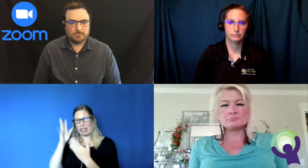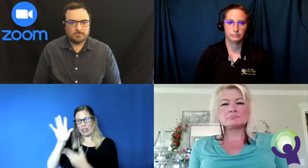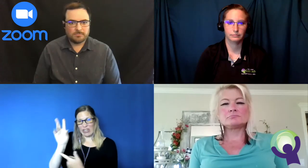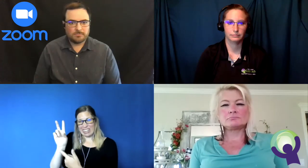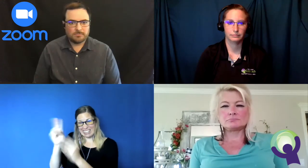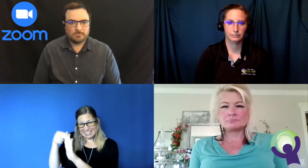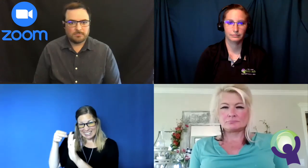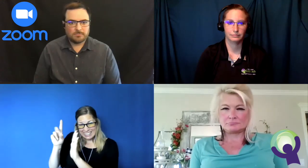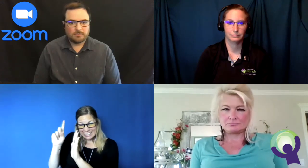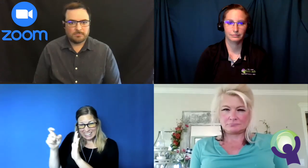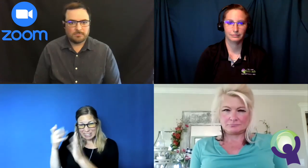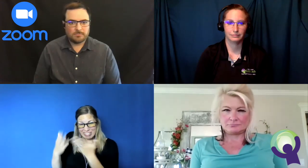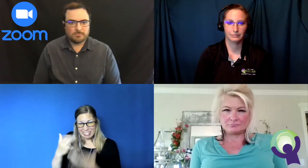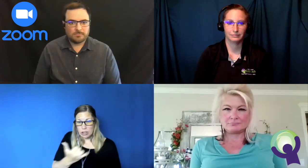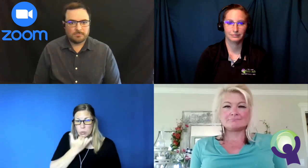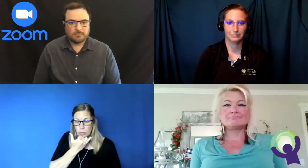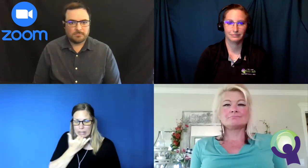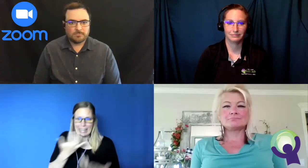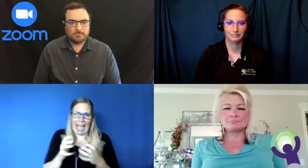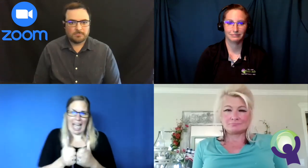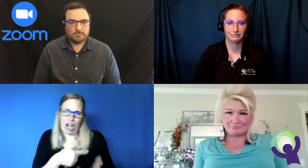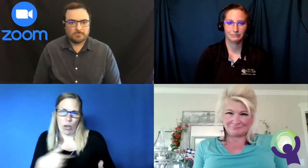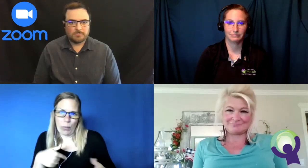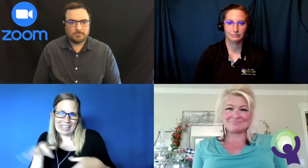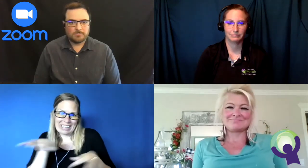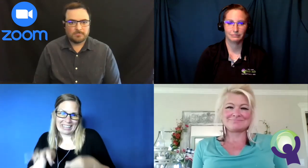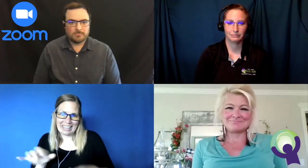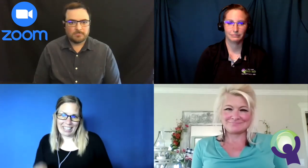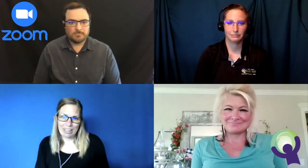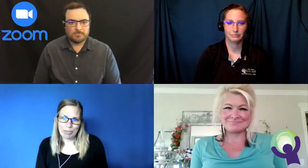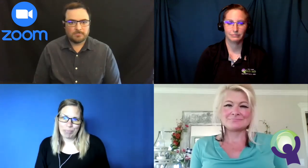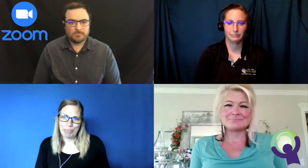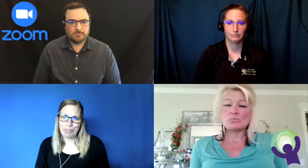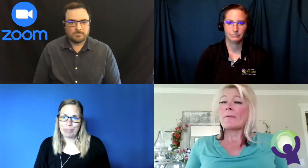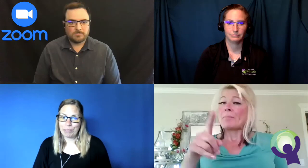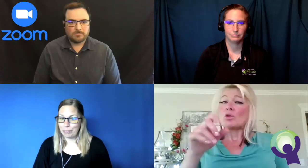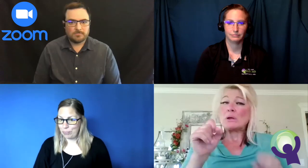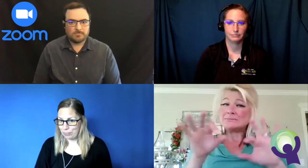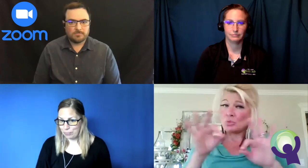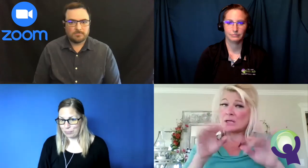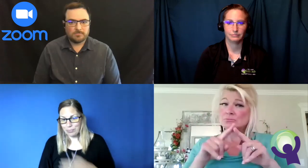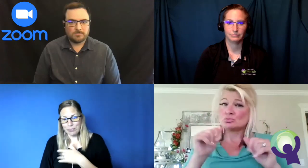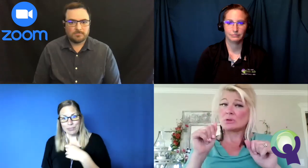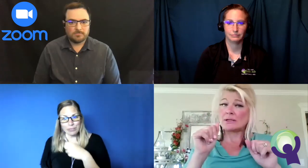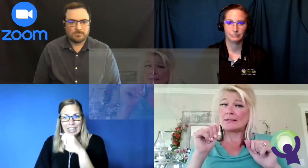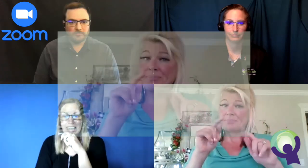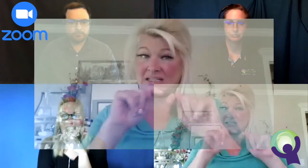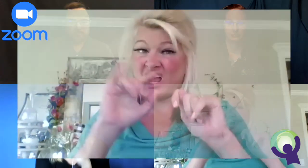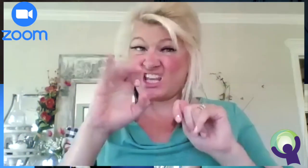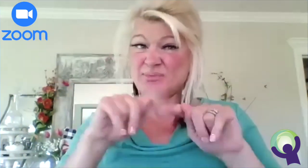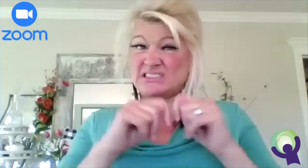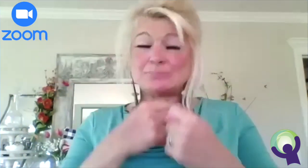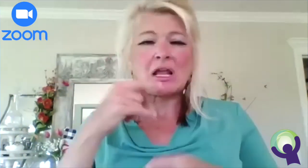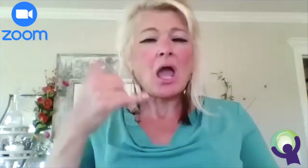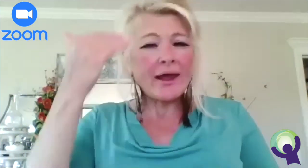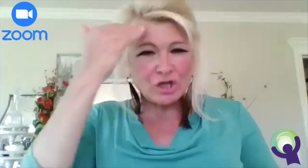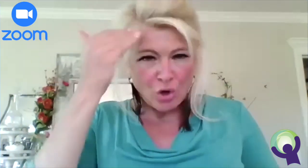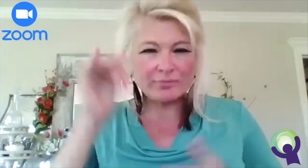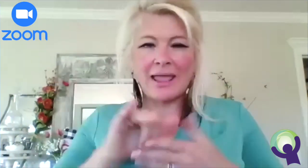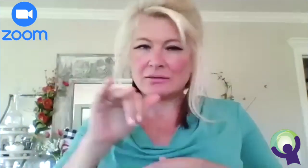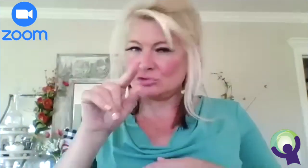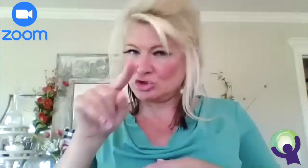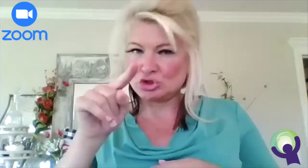Ronda: Well you can talk with the IEP team